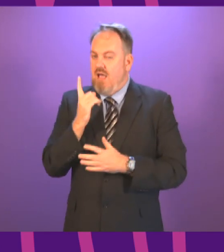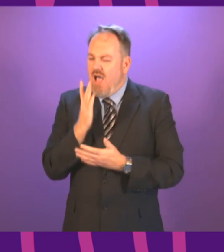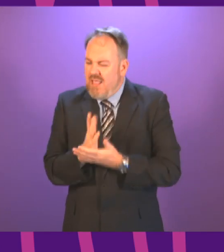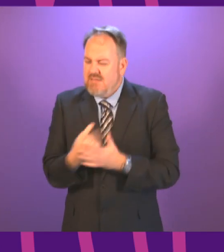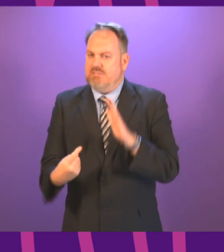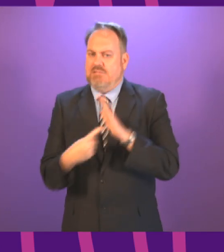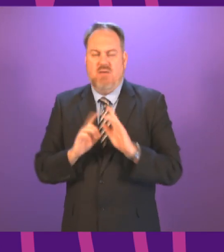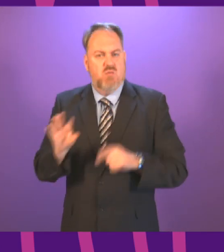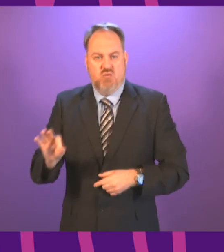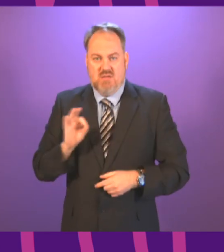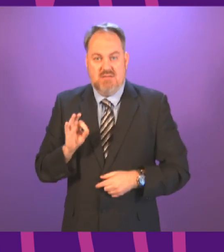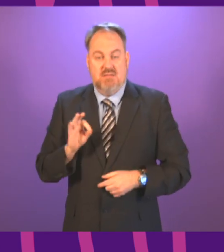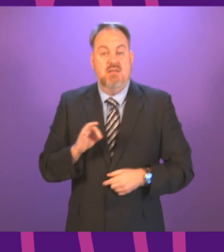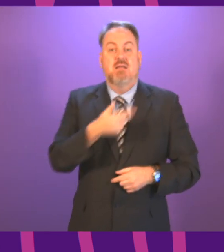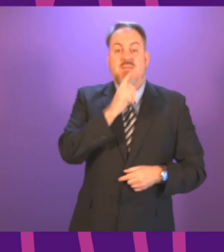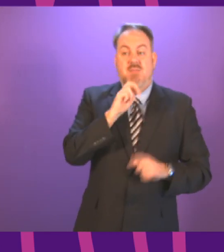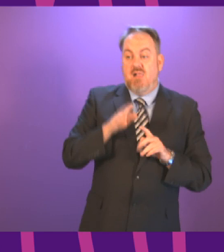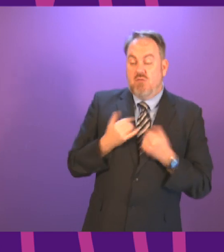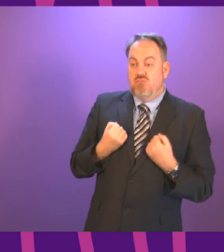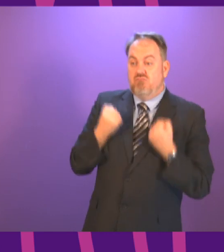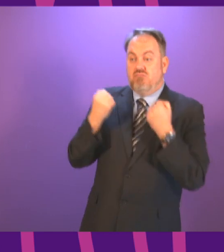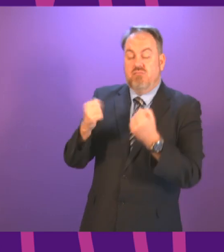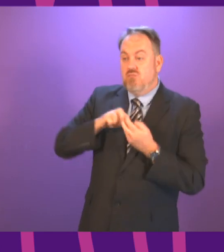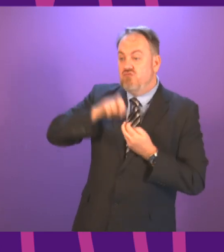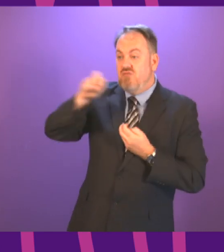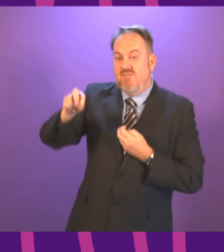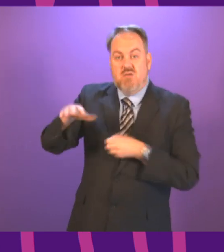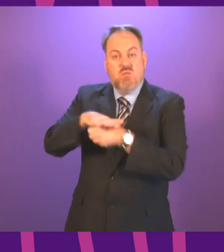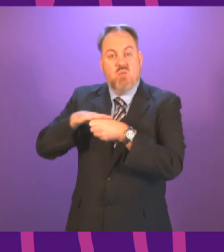it is essential. People in other parts of Scotland should not travel into level 3 areas,